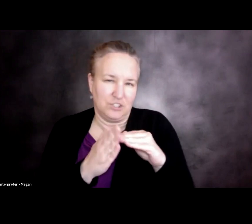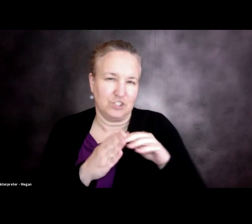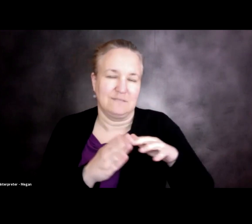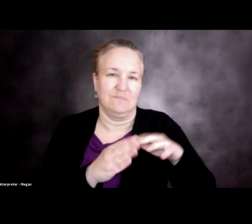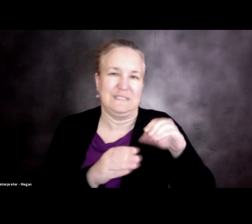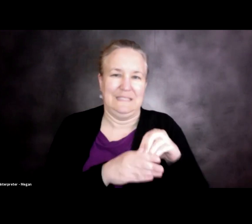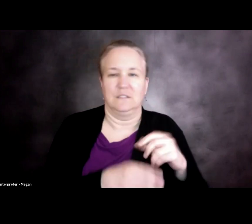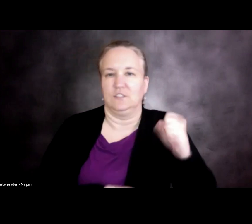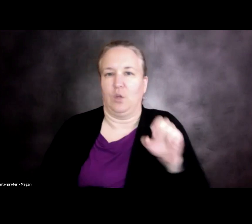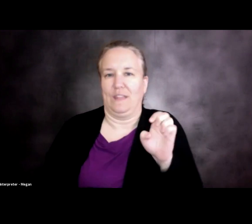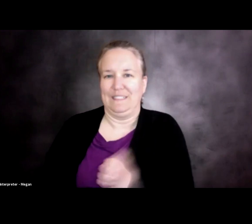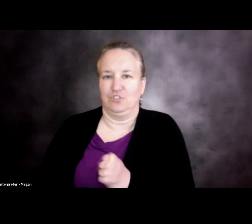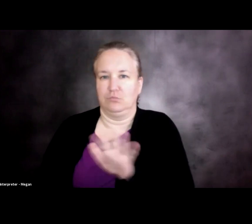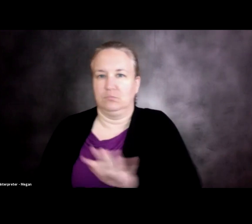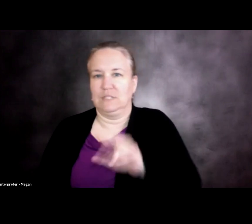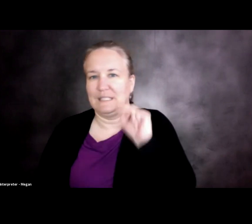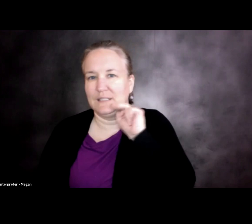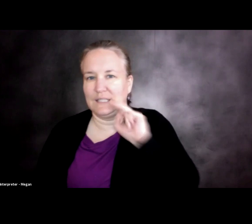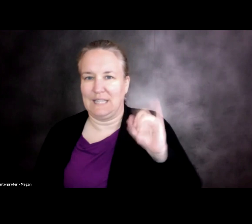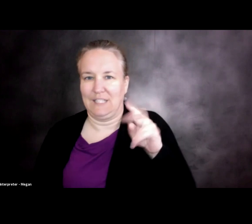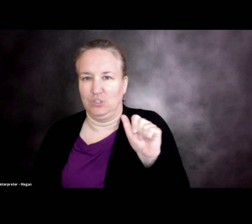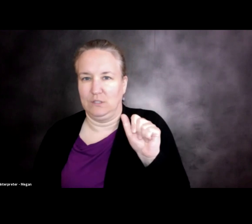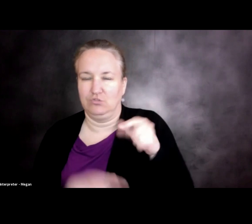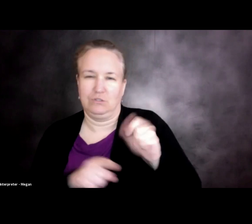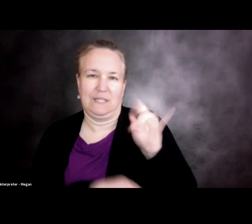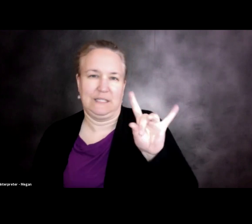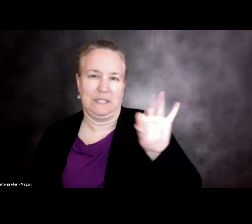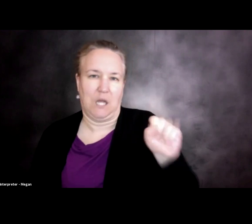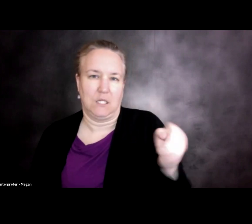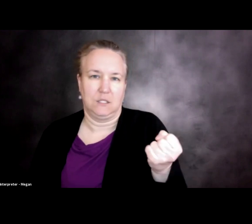in South Eastern Nigeria in the 1890s.